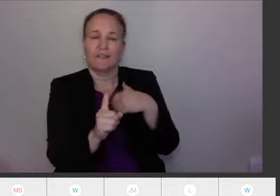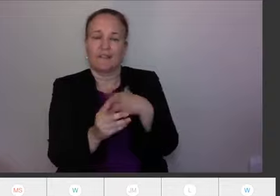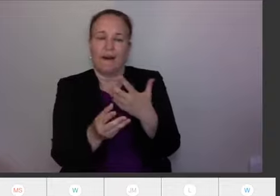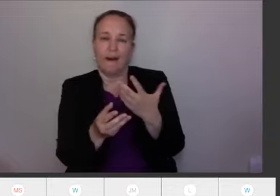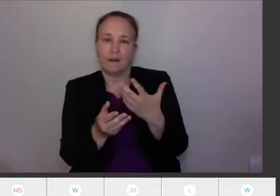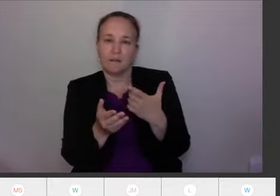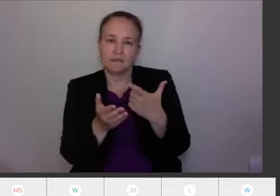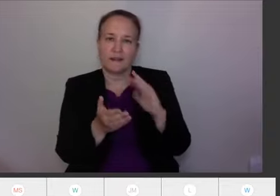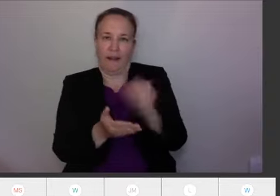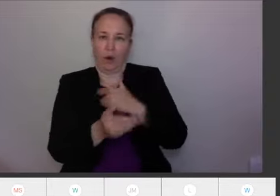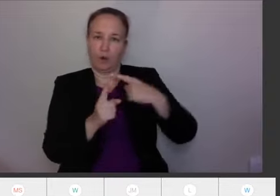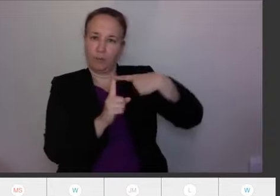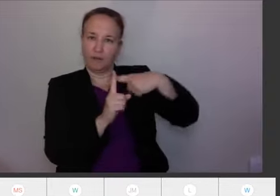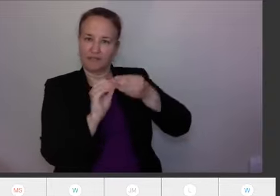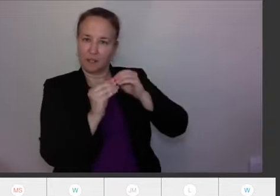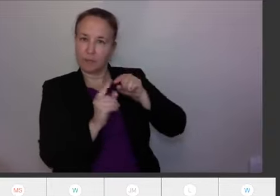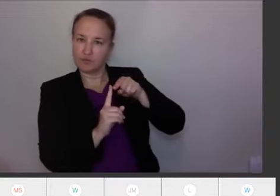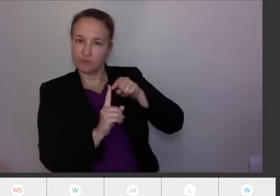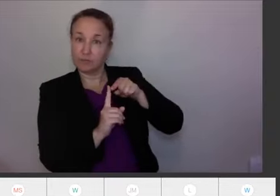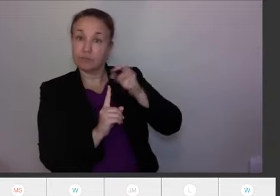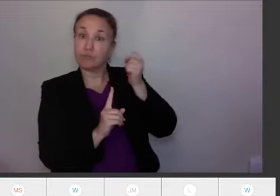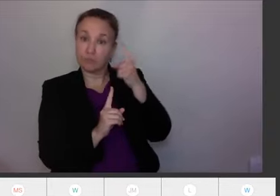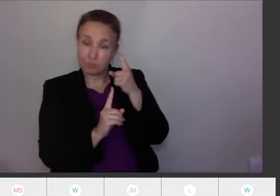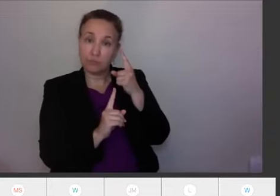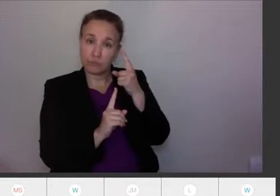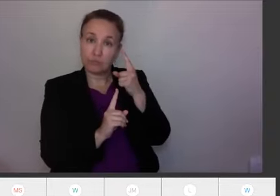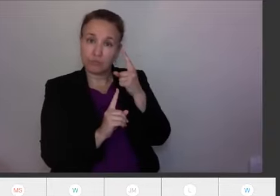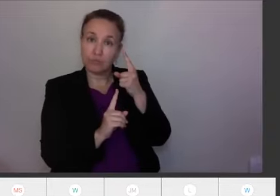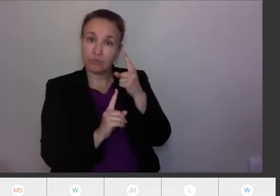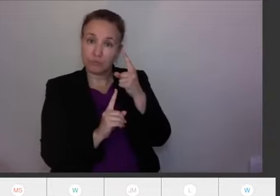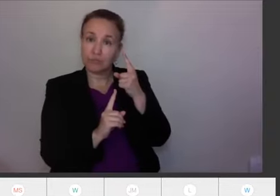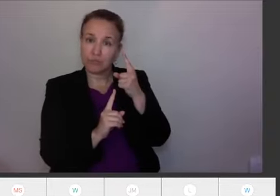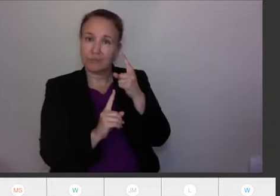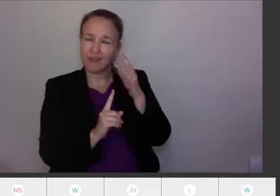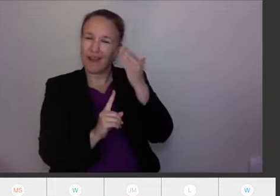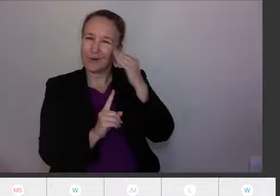and and that is deduplicated so um i know that question's come up come